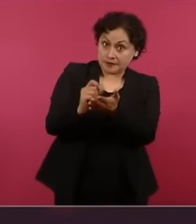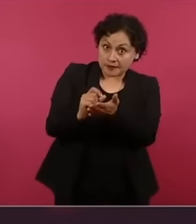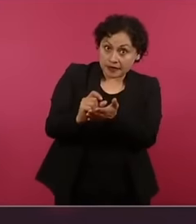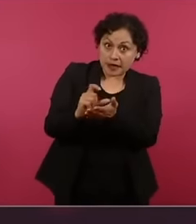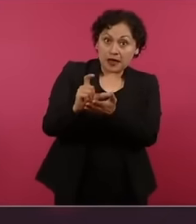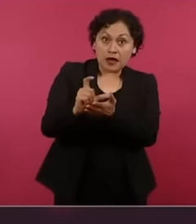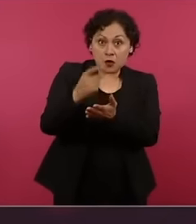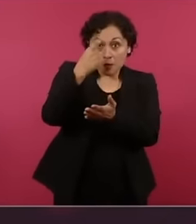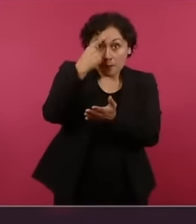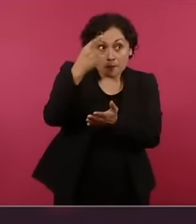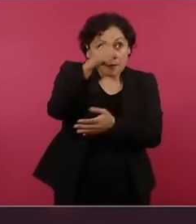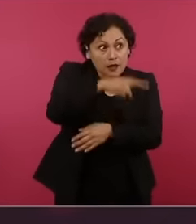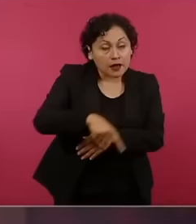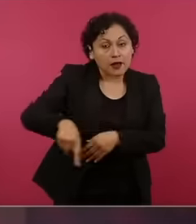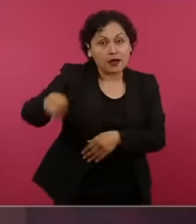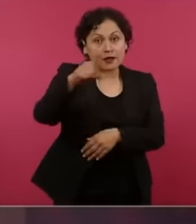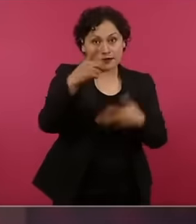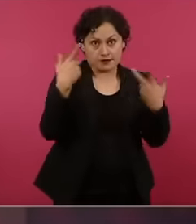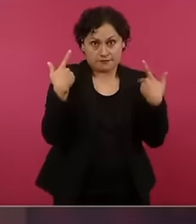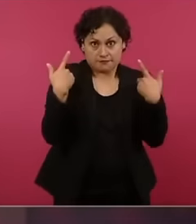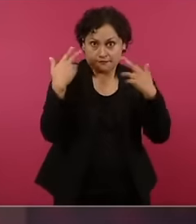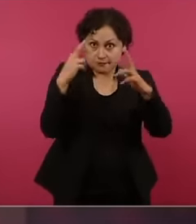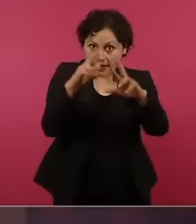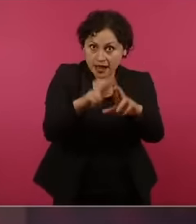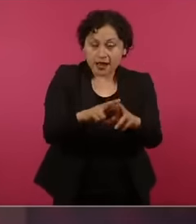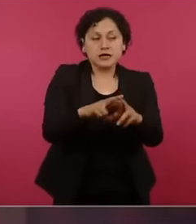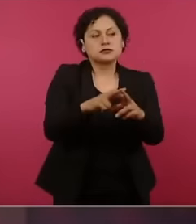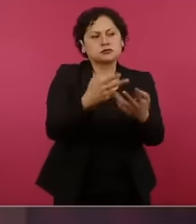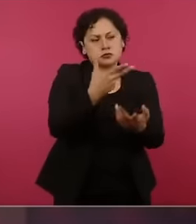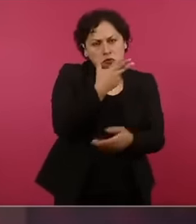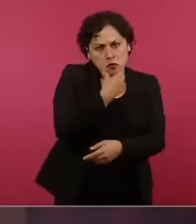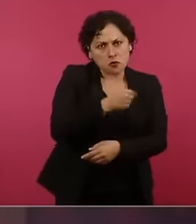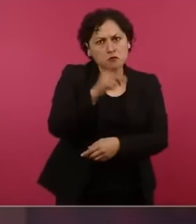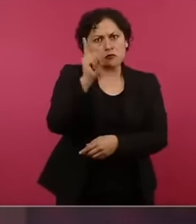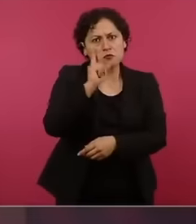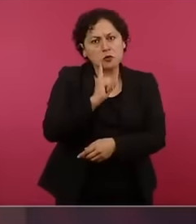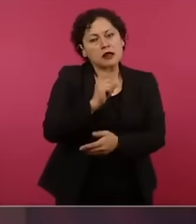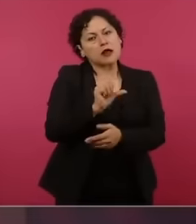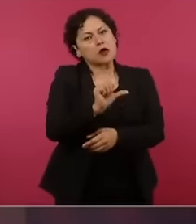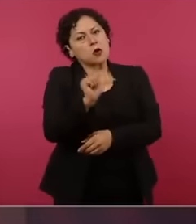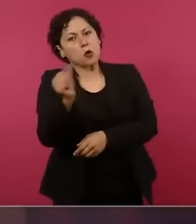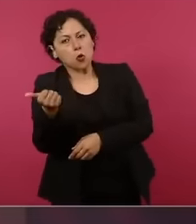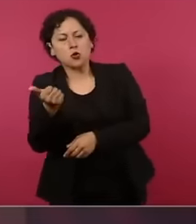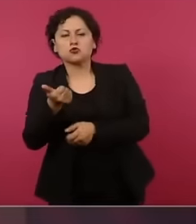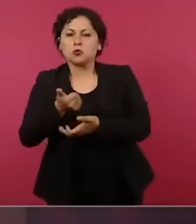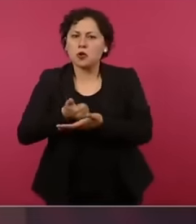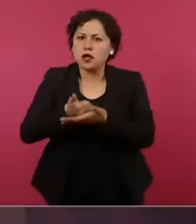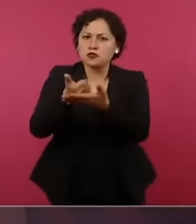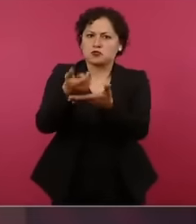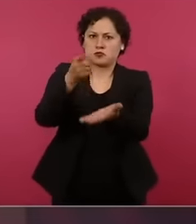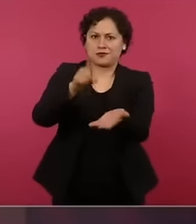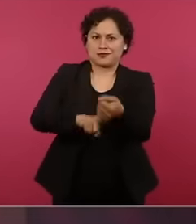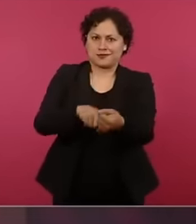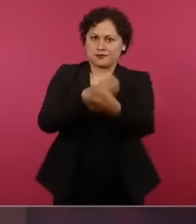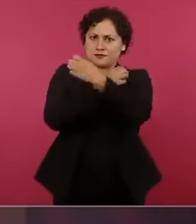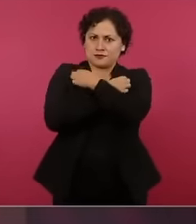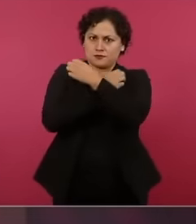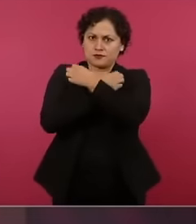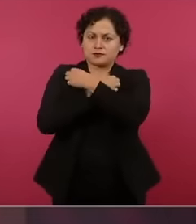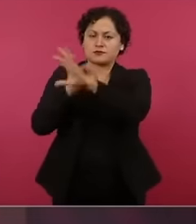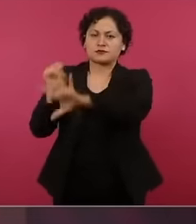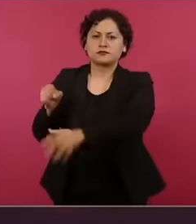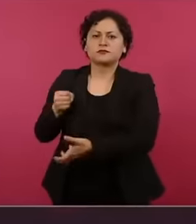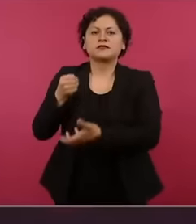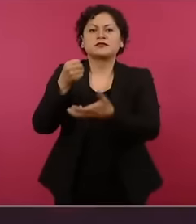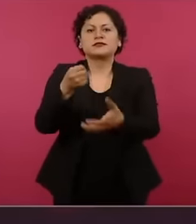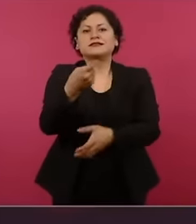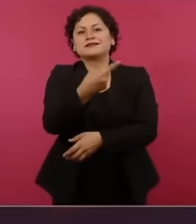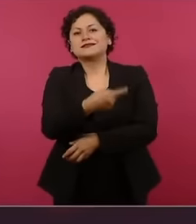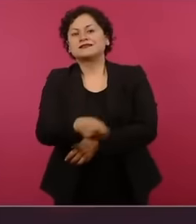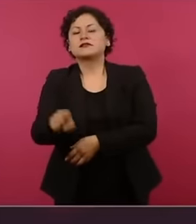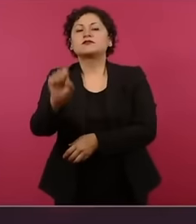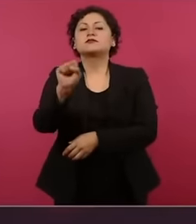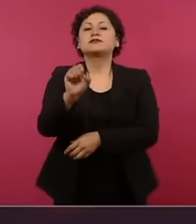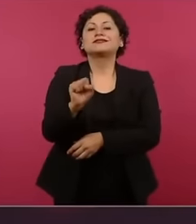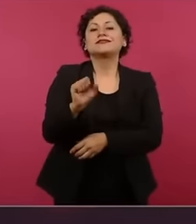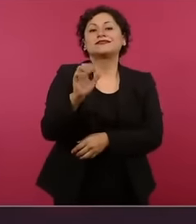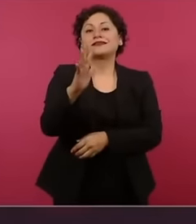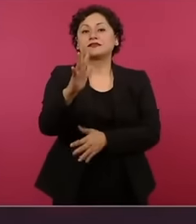and other education workers. additional pesos to what